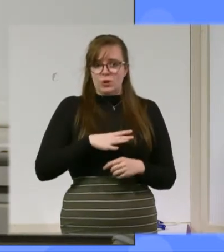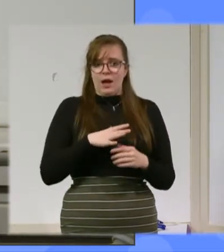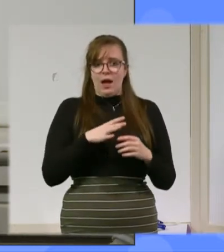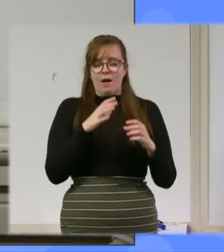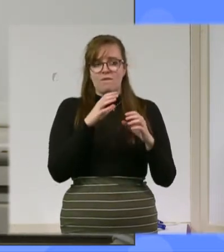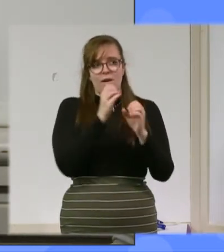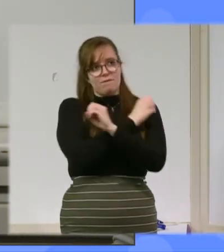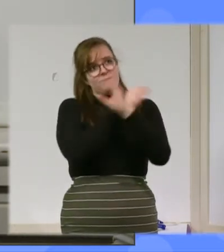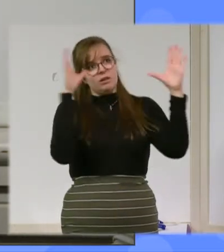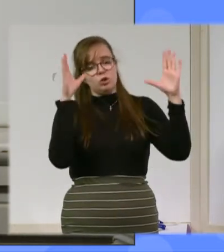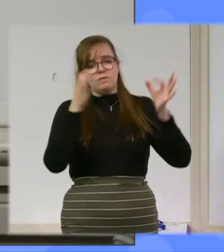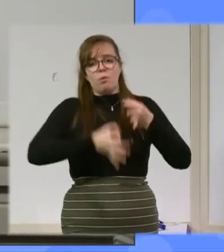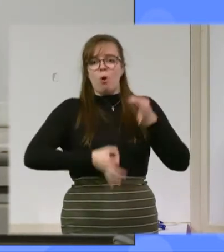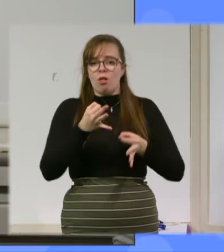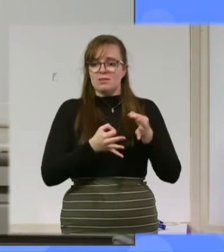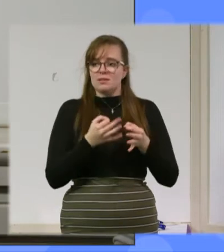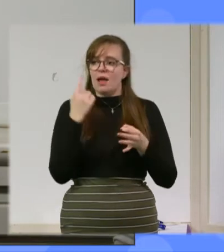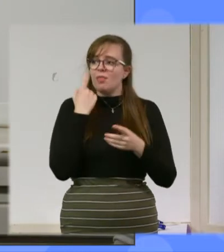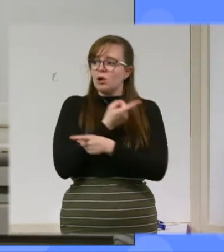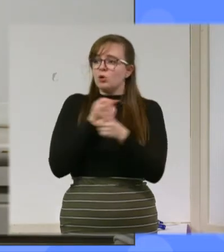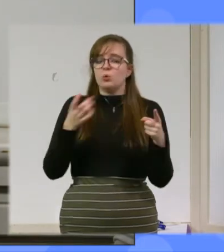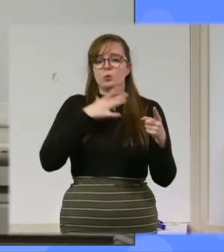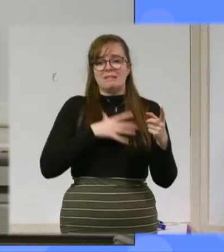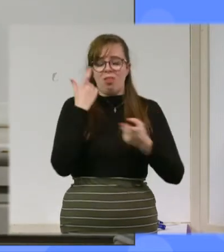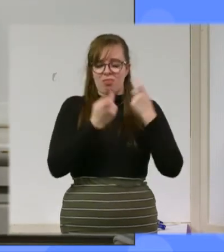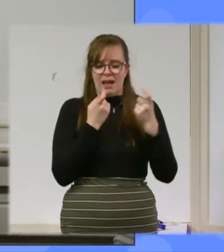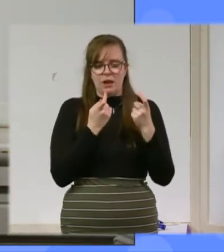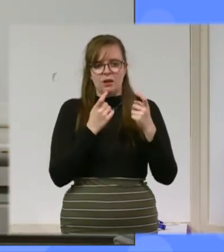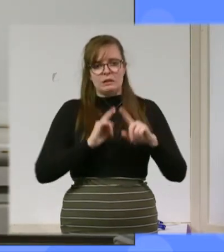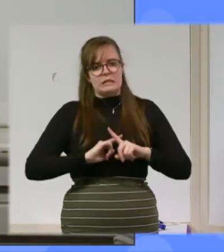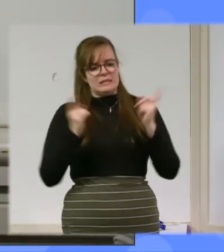politics I think that you need to kind of think outside the box think of the